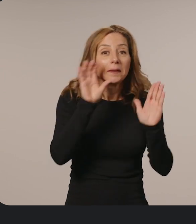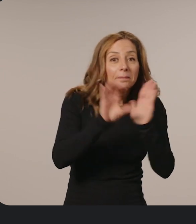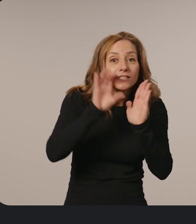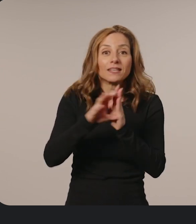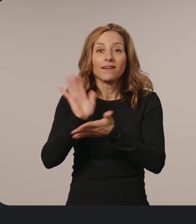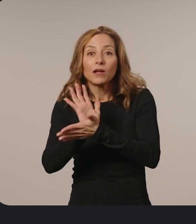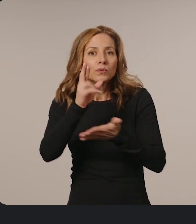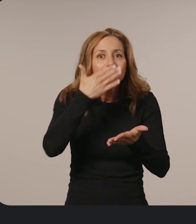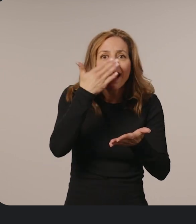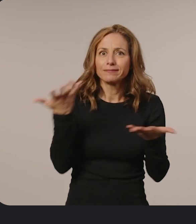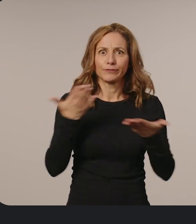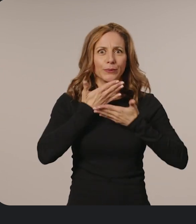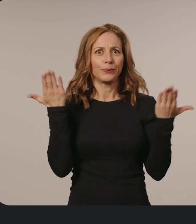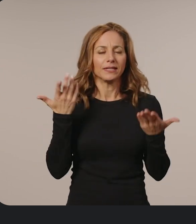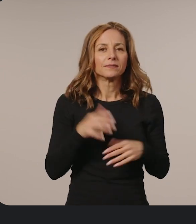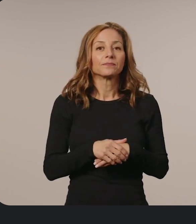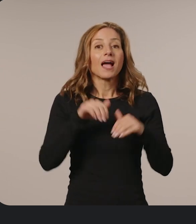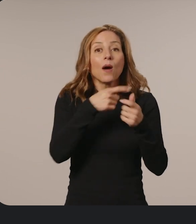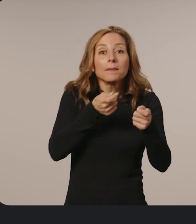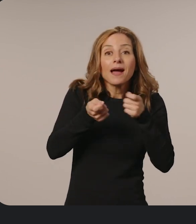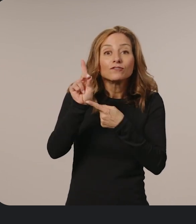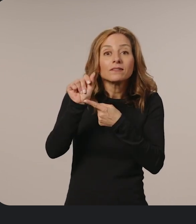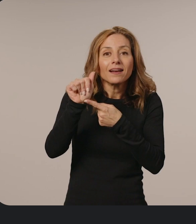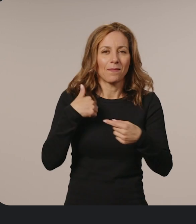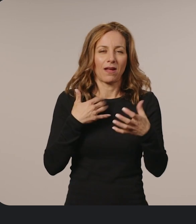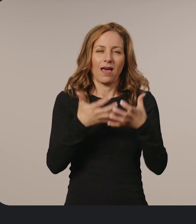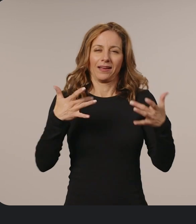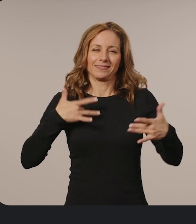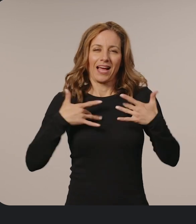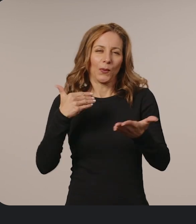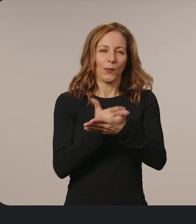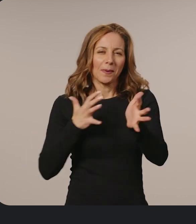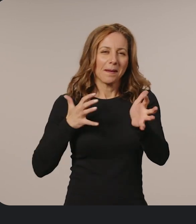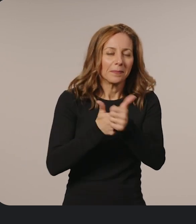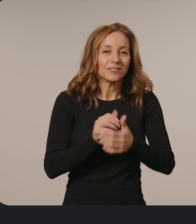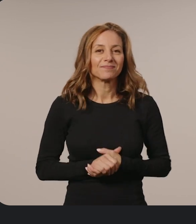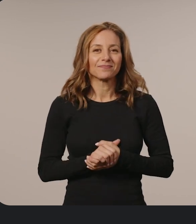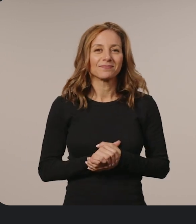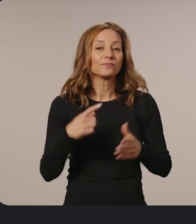videos, or smells. And to help you manage your data, we've got lots of new and exciting updates.